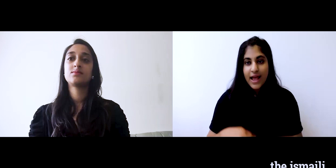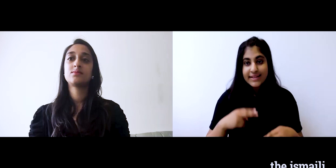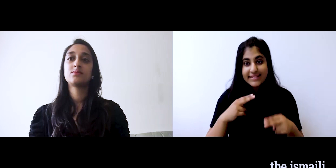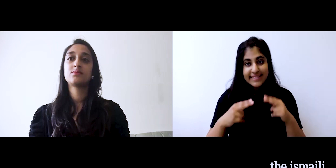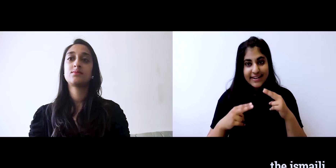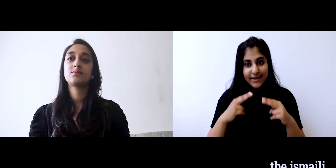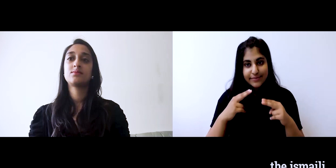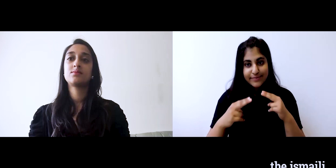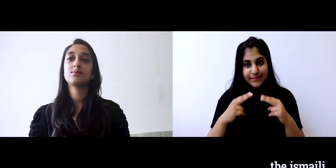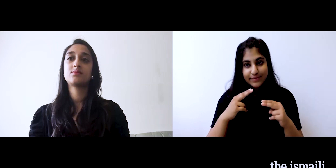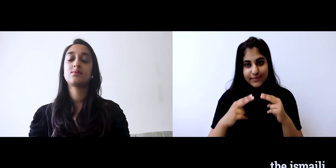Dinner